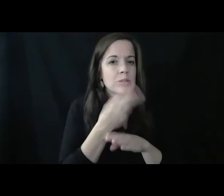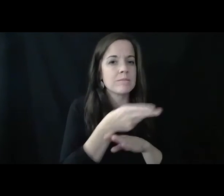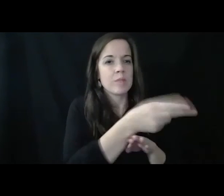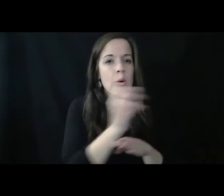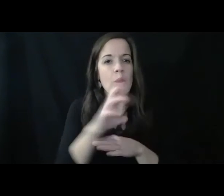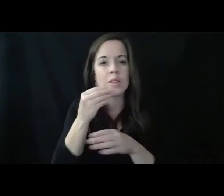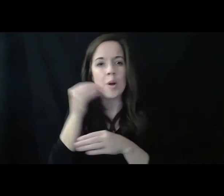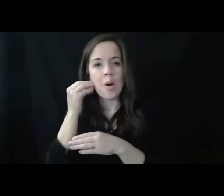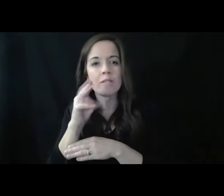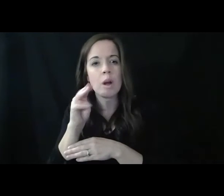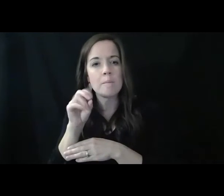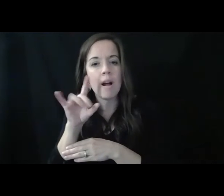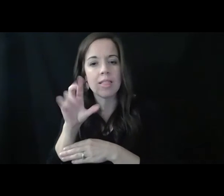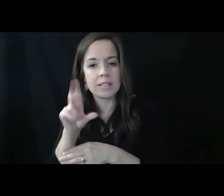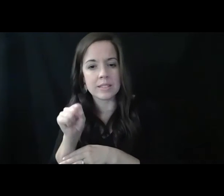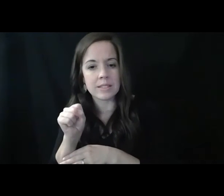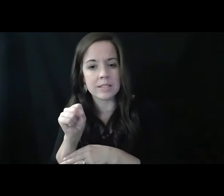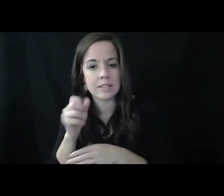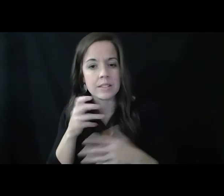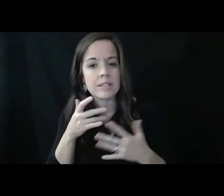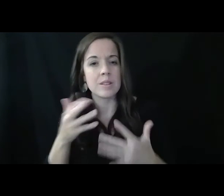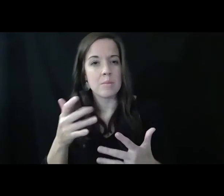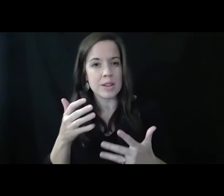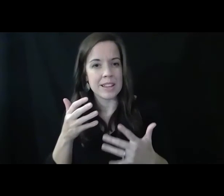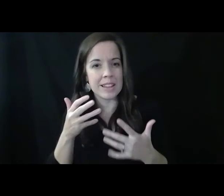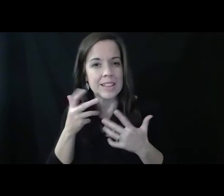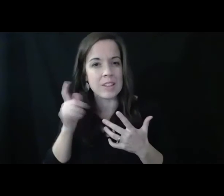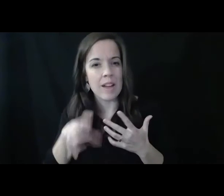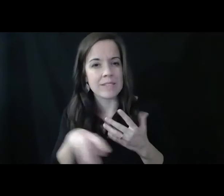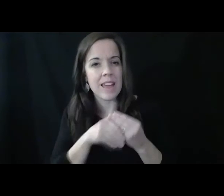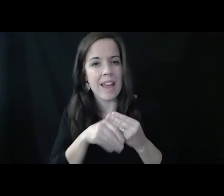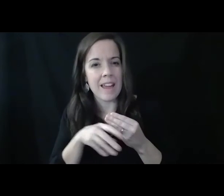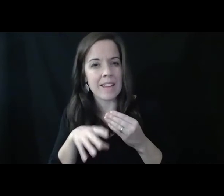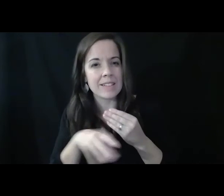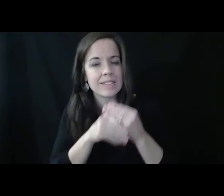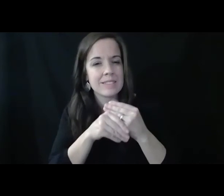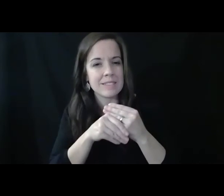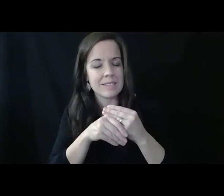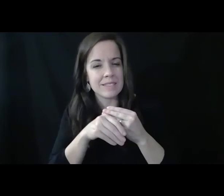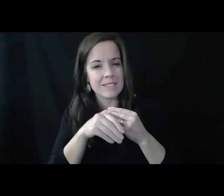In order to breathe, you have to add the little snail of an “e” to the end of the word breath.